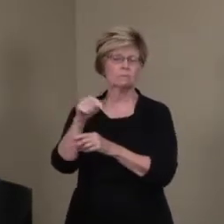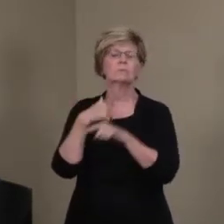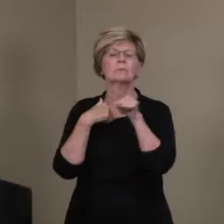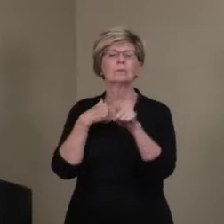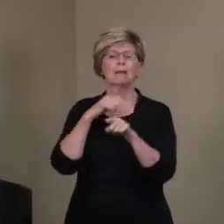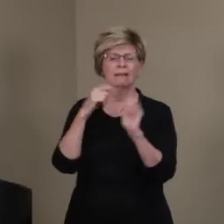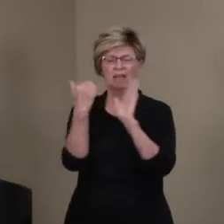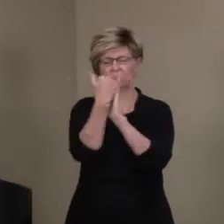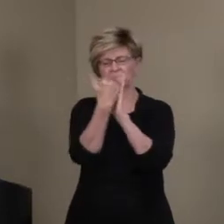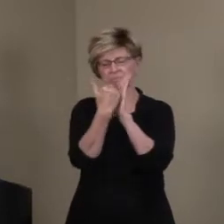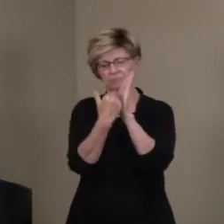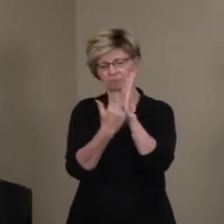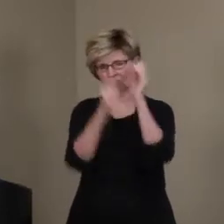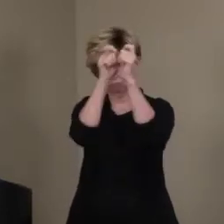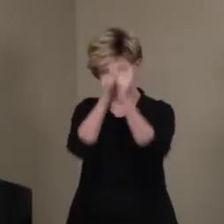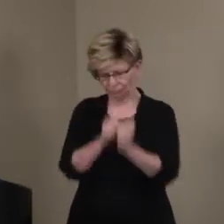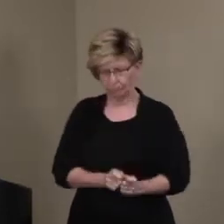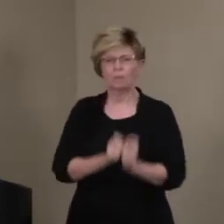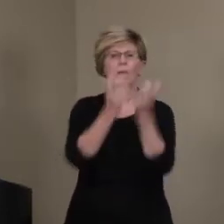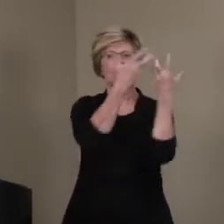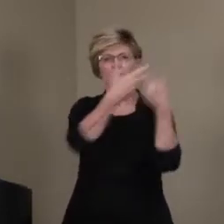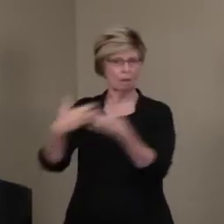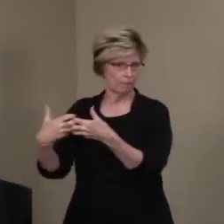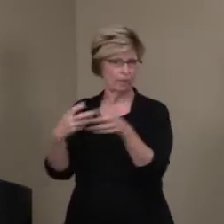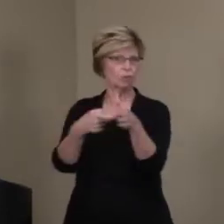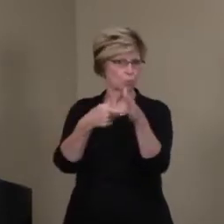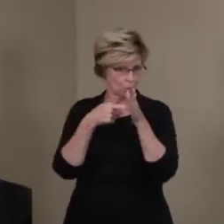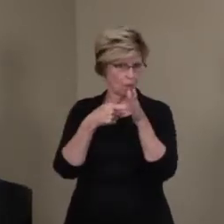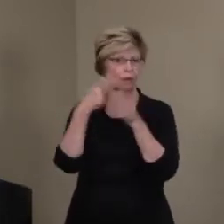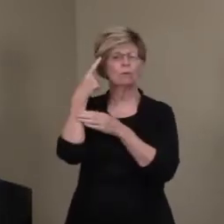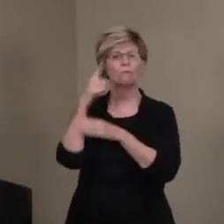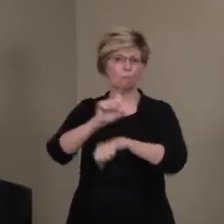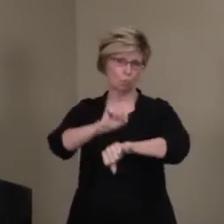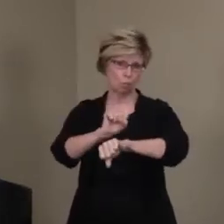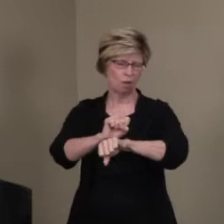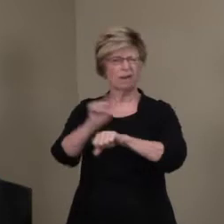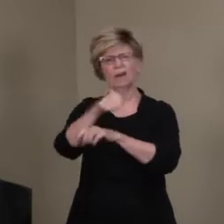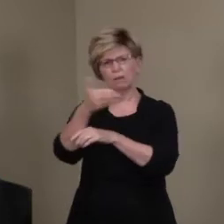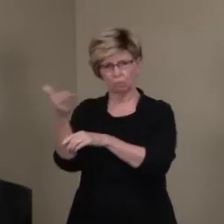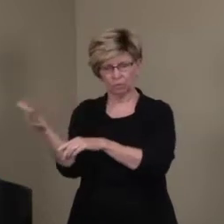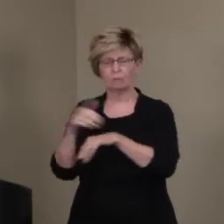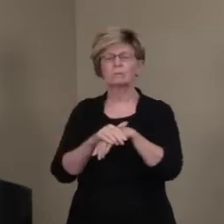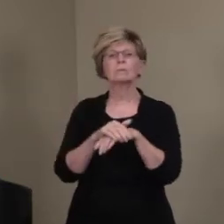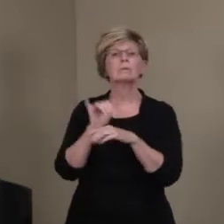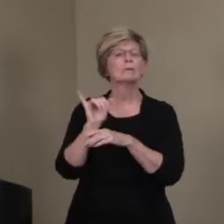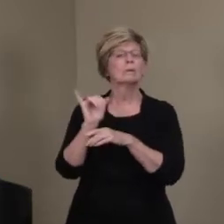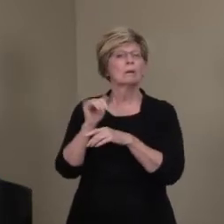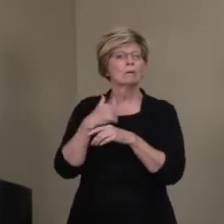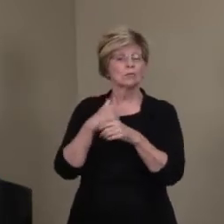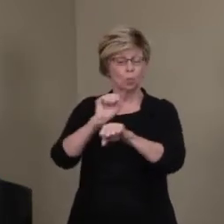the Americans of Disability Act and those accommodations require employers